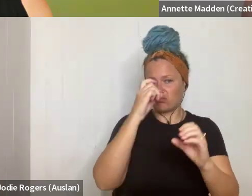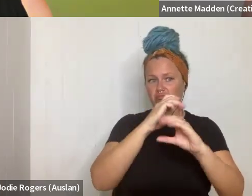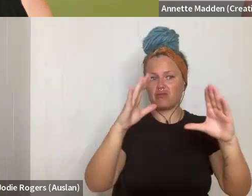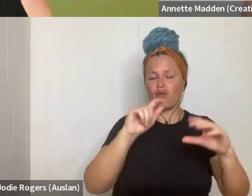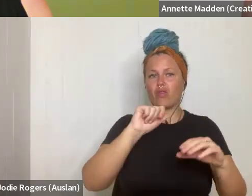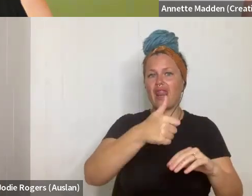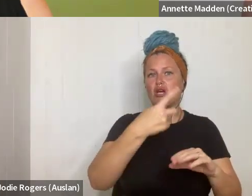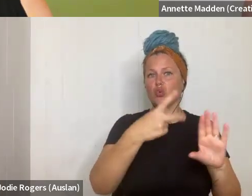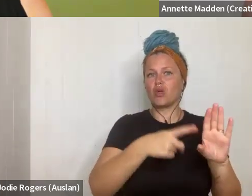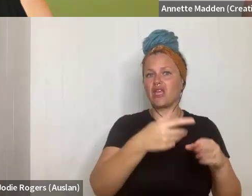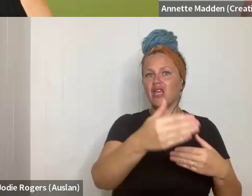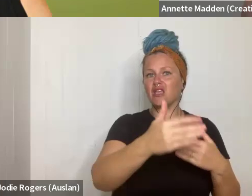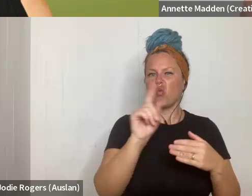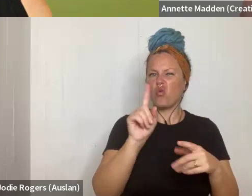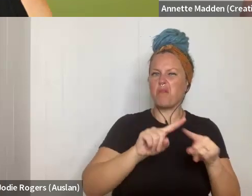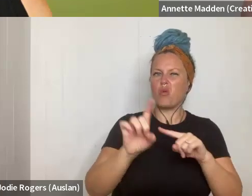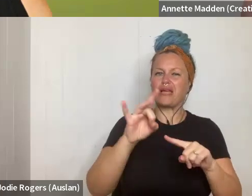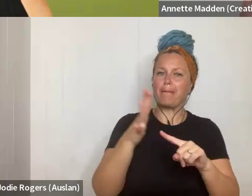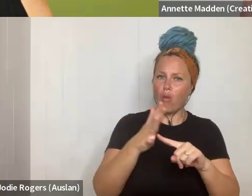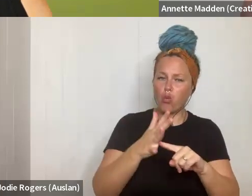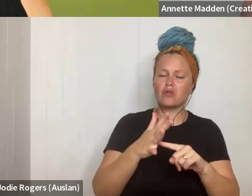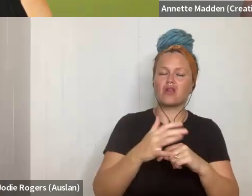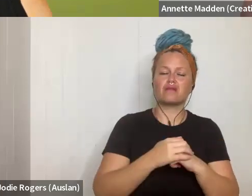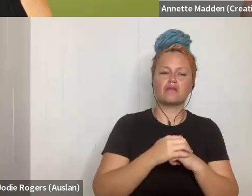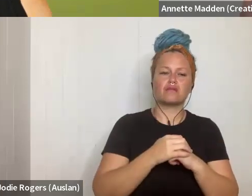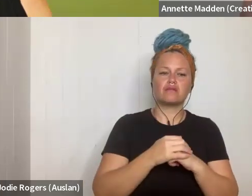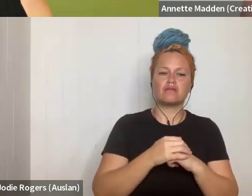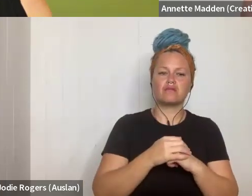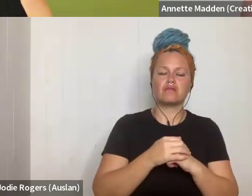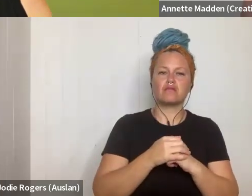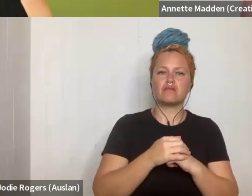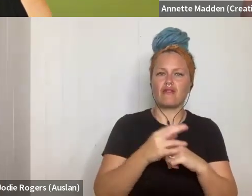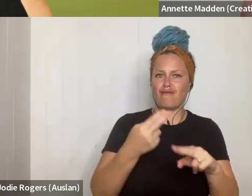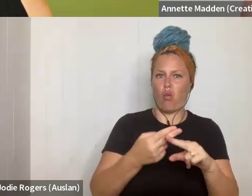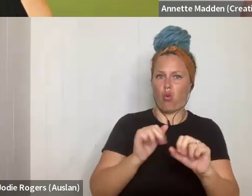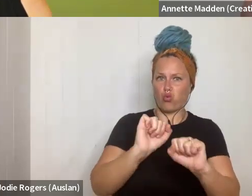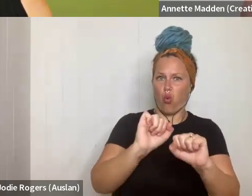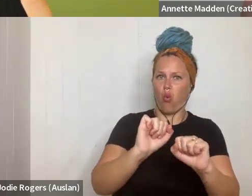to lean into, it's really about what your organisation needs, and one of the opportunities